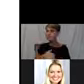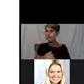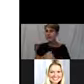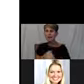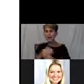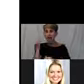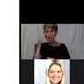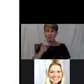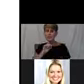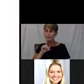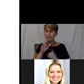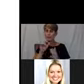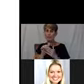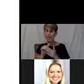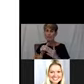that will keep you engaged in it.